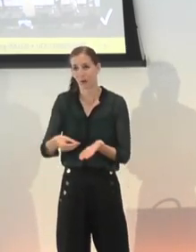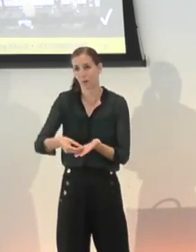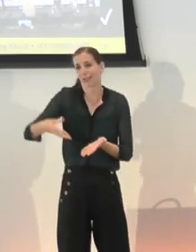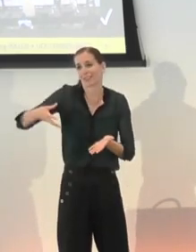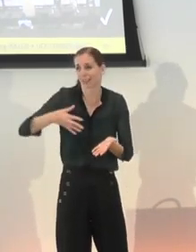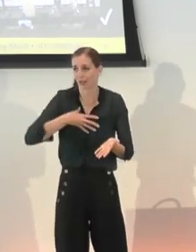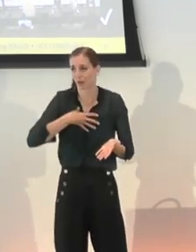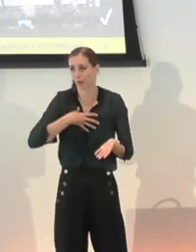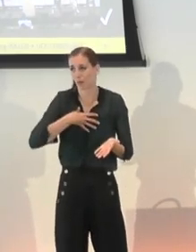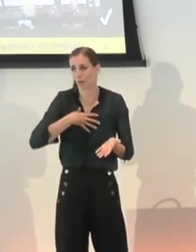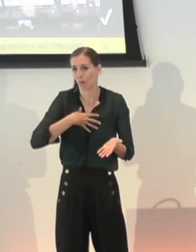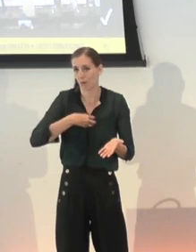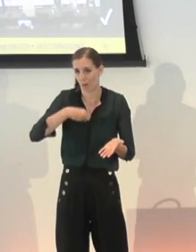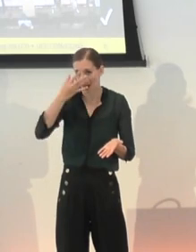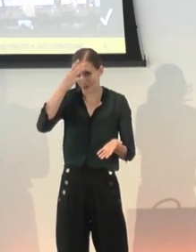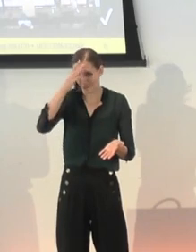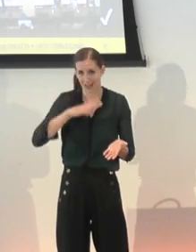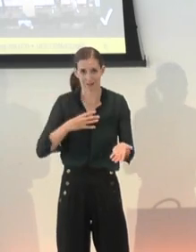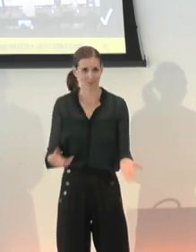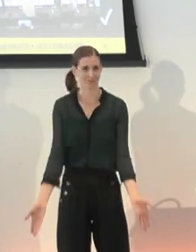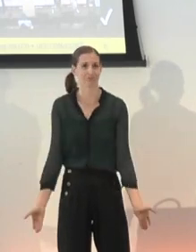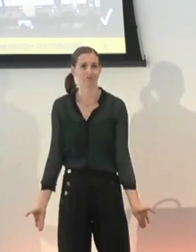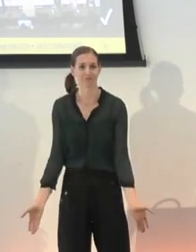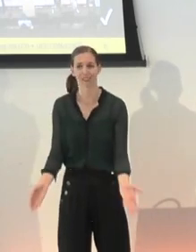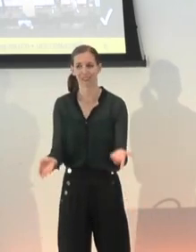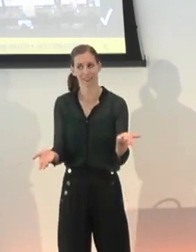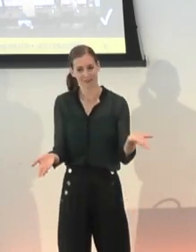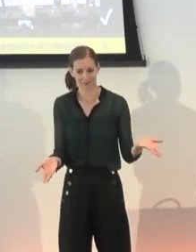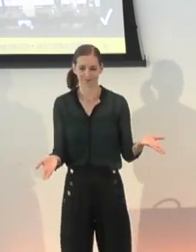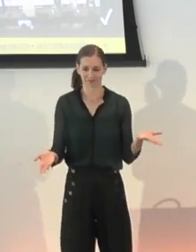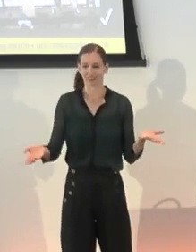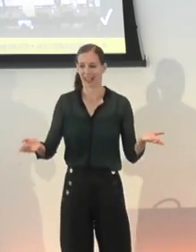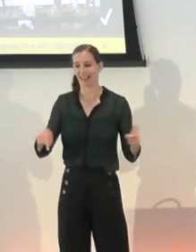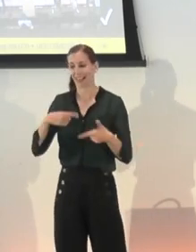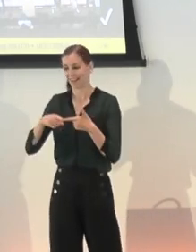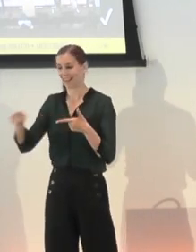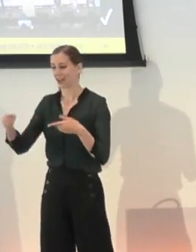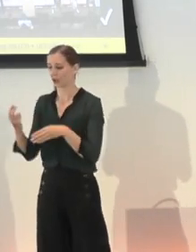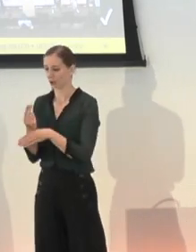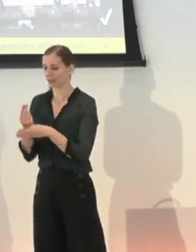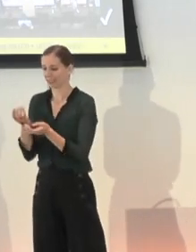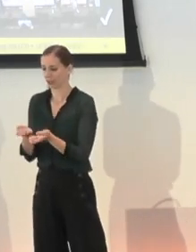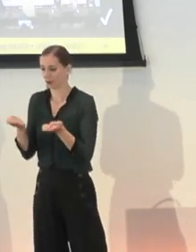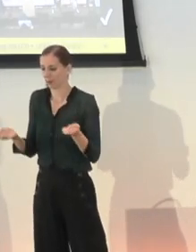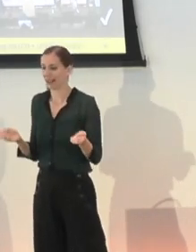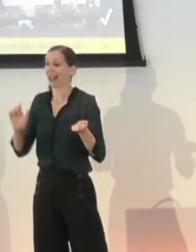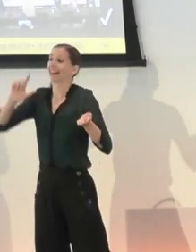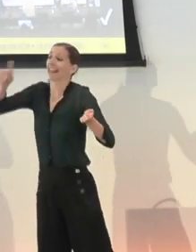That is who will become the researchers because they are the ones using it the entire time. One